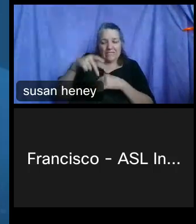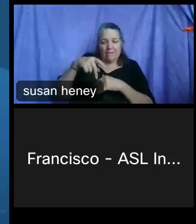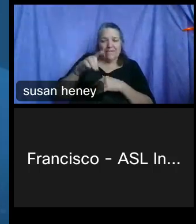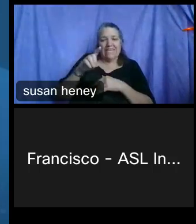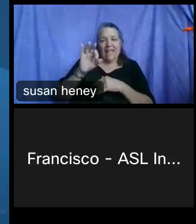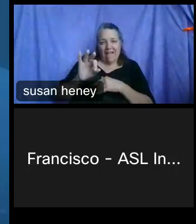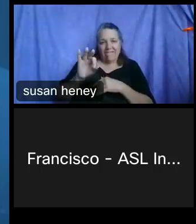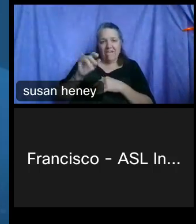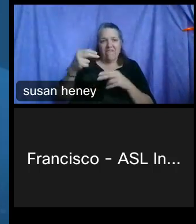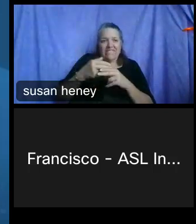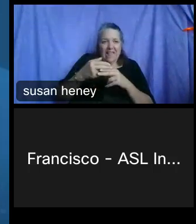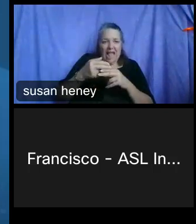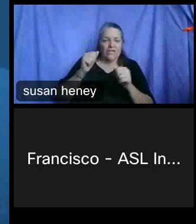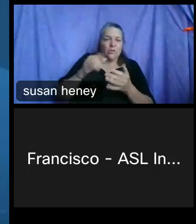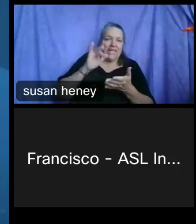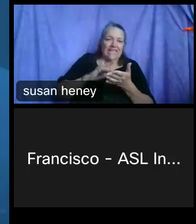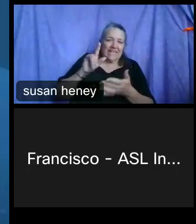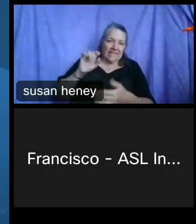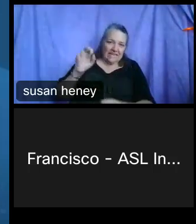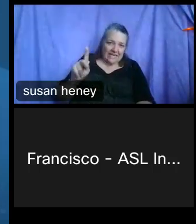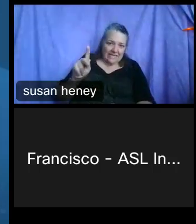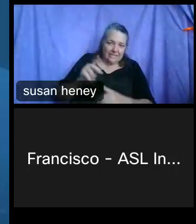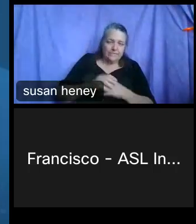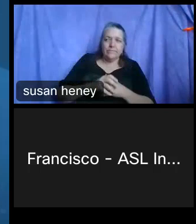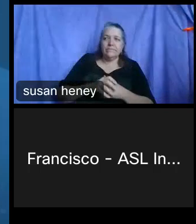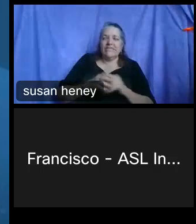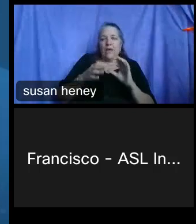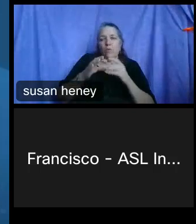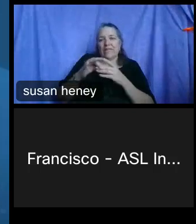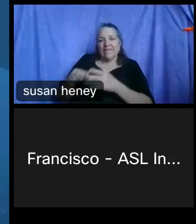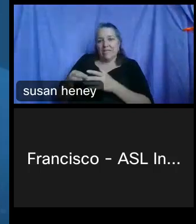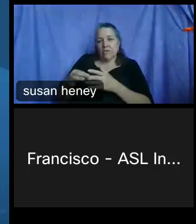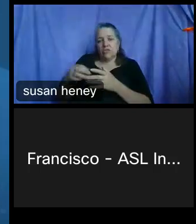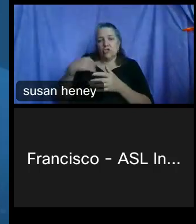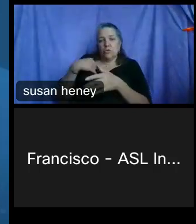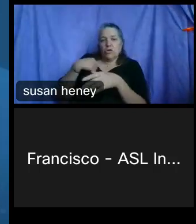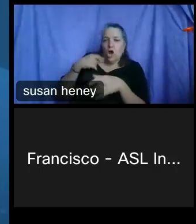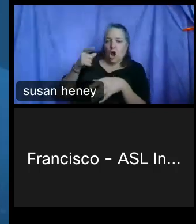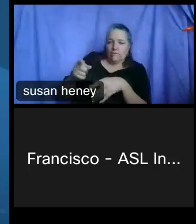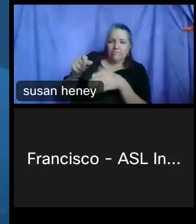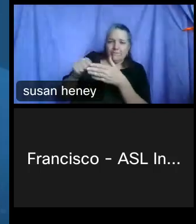slides. You may click the link that will take you directly to our Census Academy page. Okay?